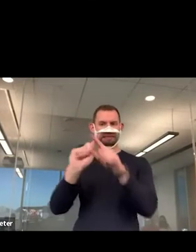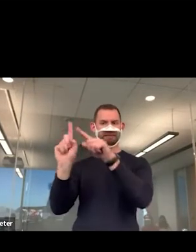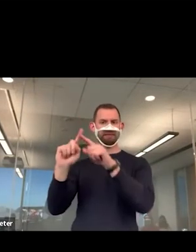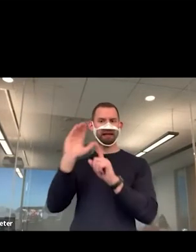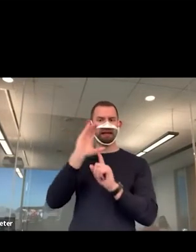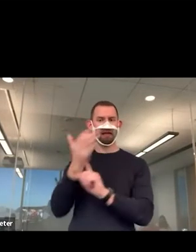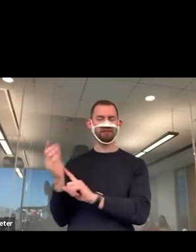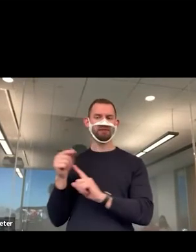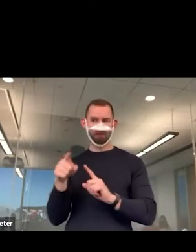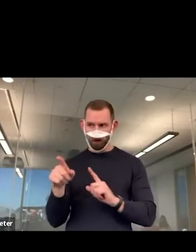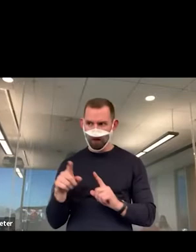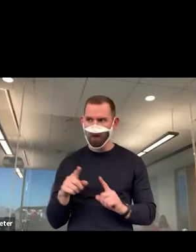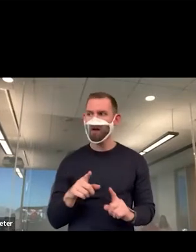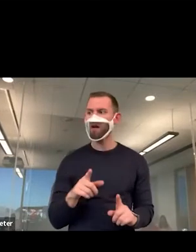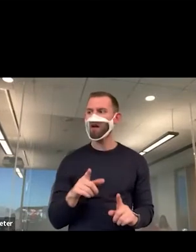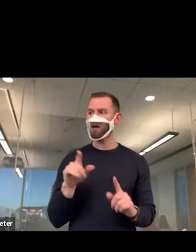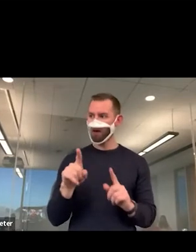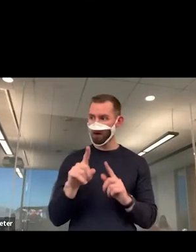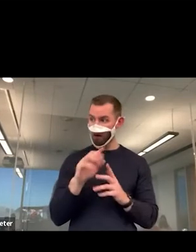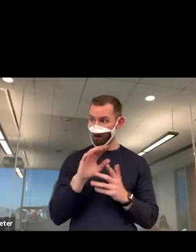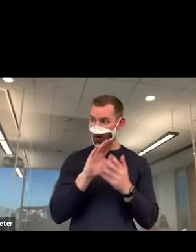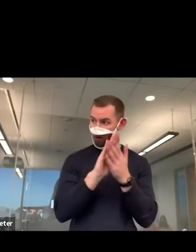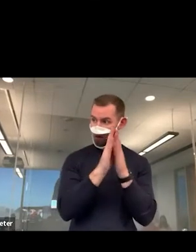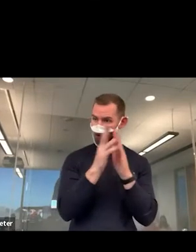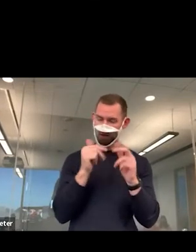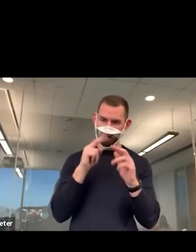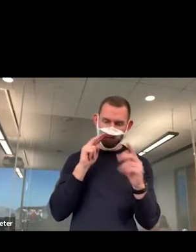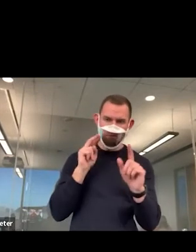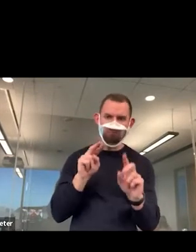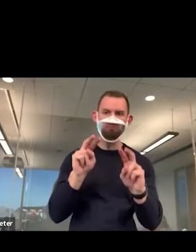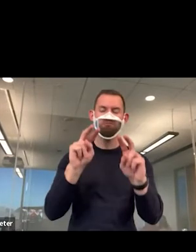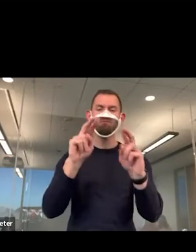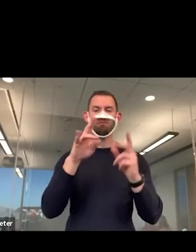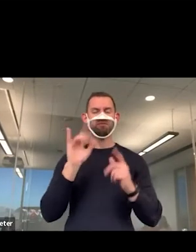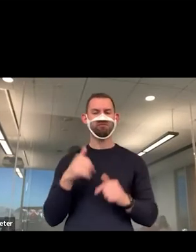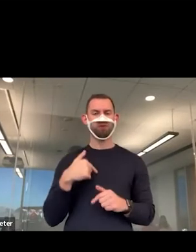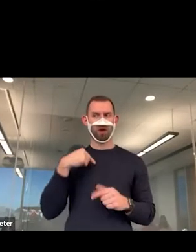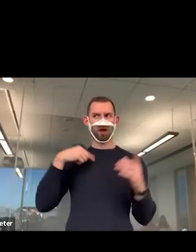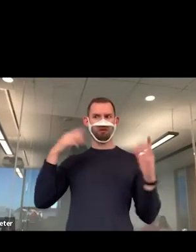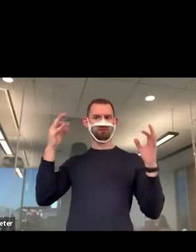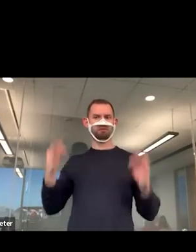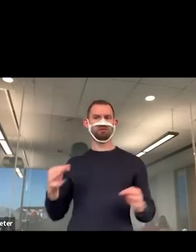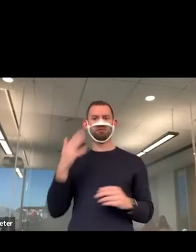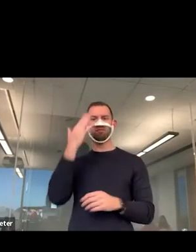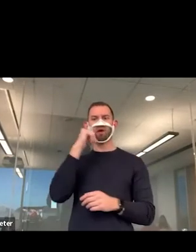idea i'll go to law school i'll do that aspect of it and then i thought well i'll go to law